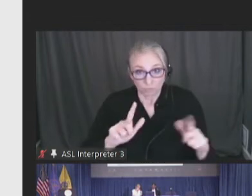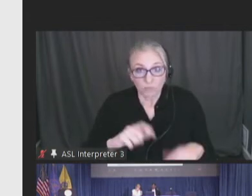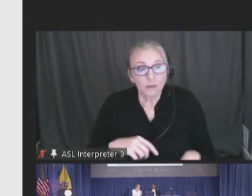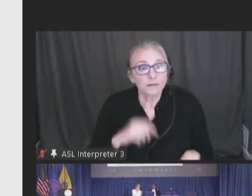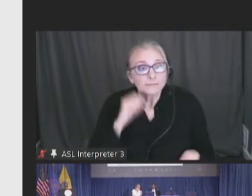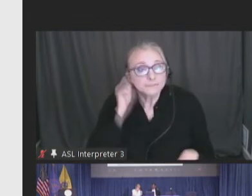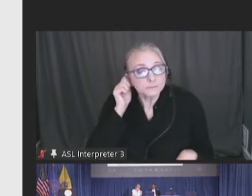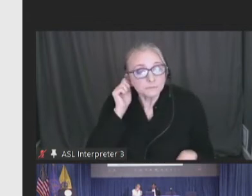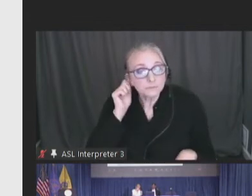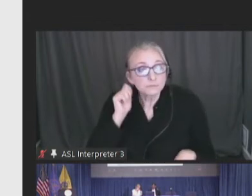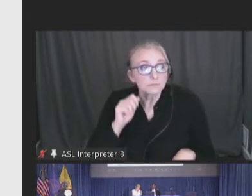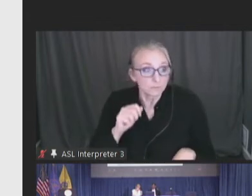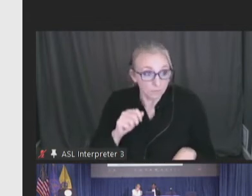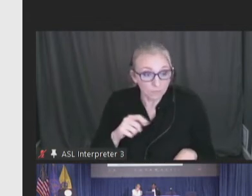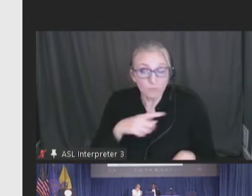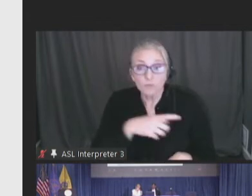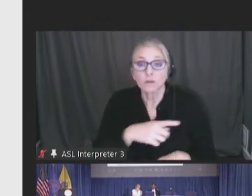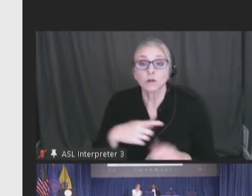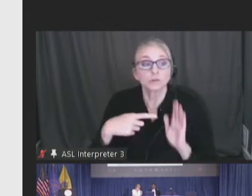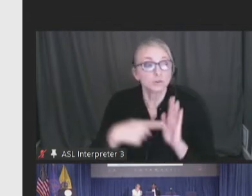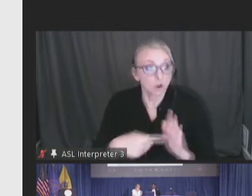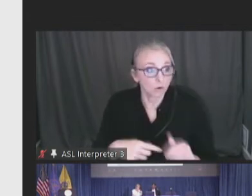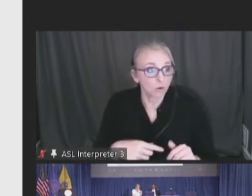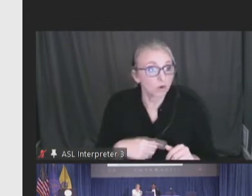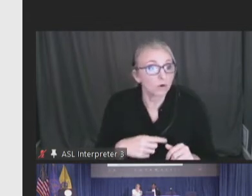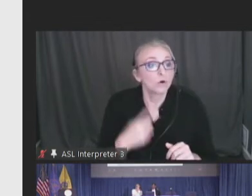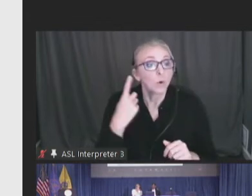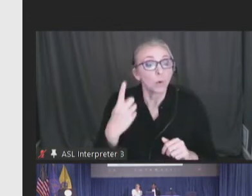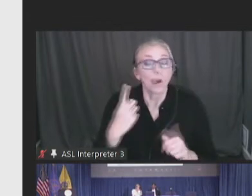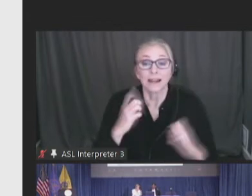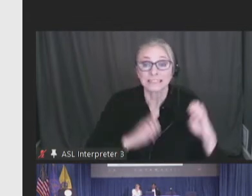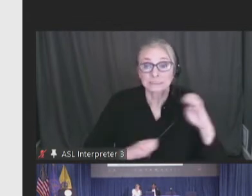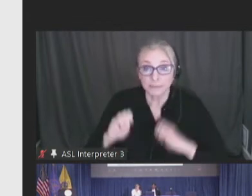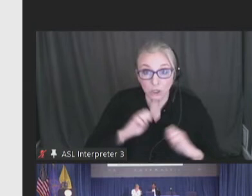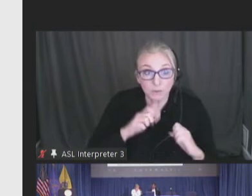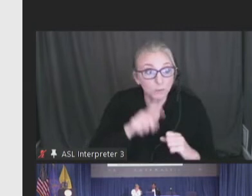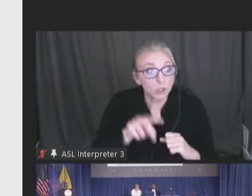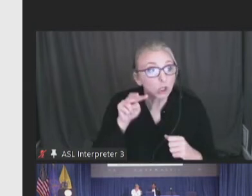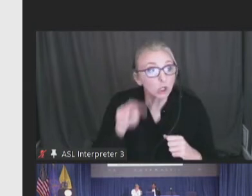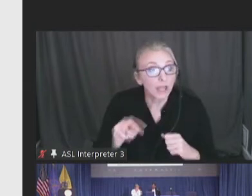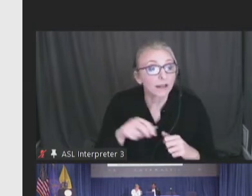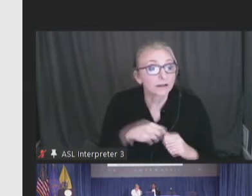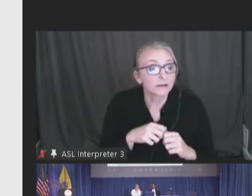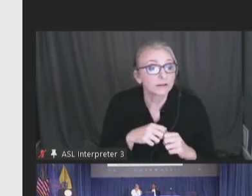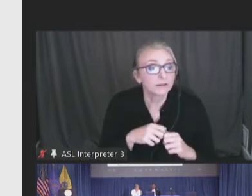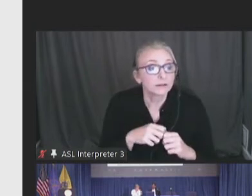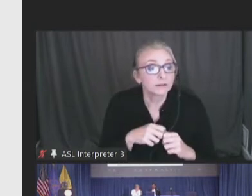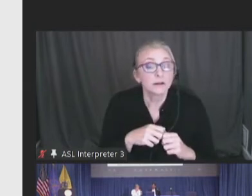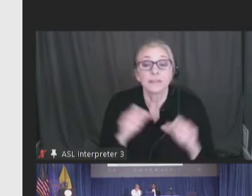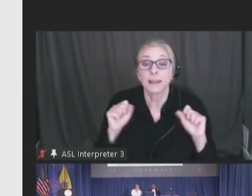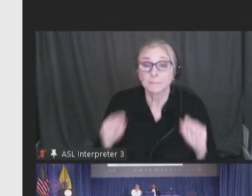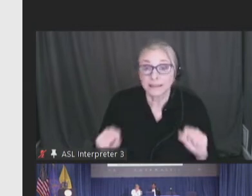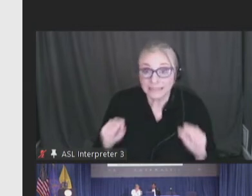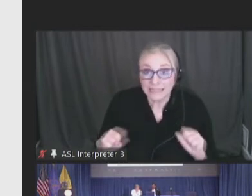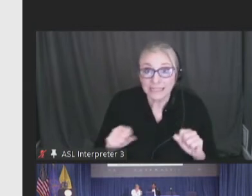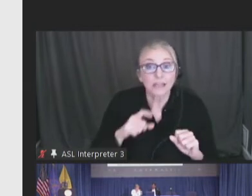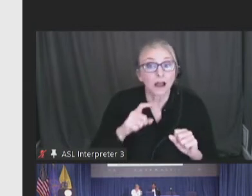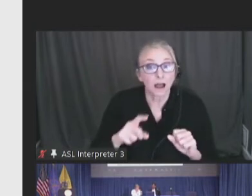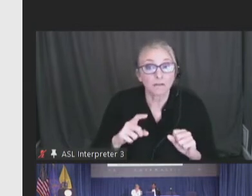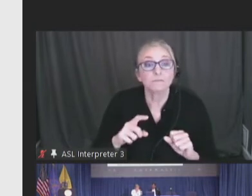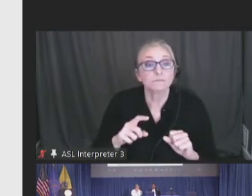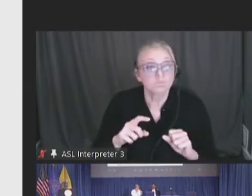Okay. I'm going to show one experiment where we looked at the ability of our trivalent vaccine,